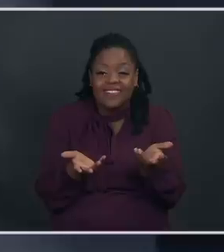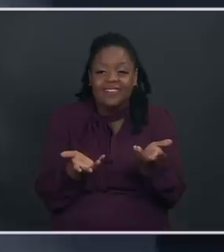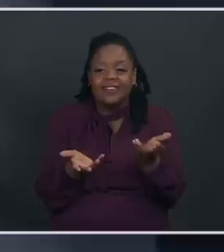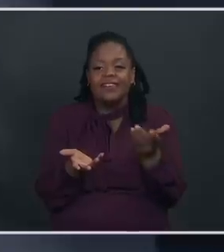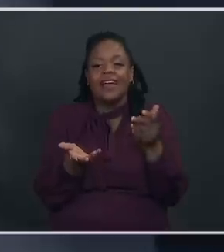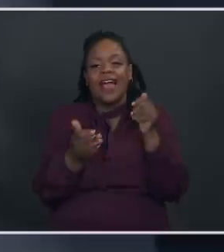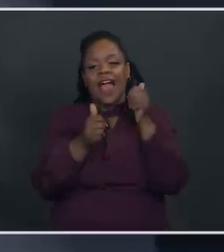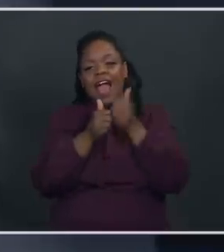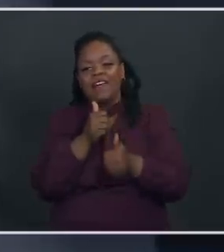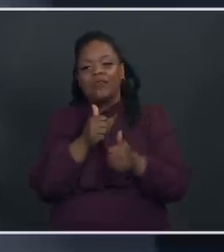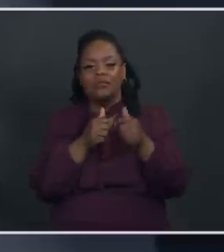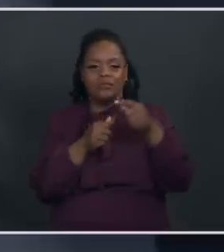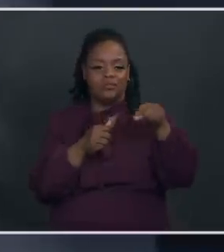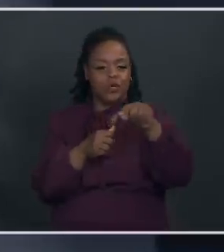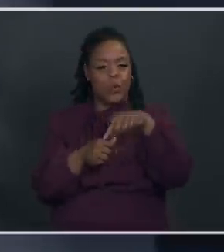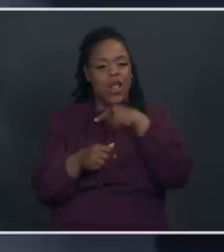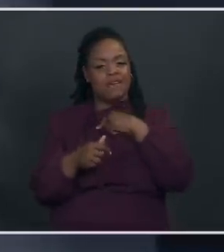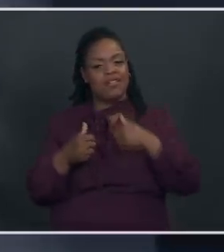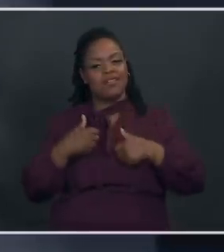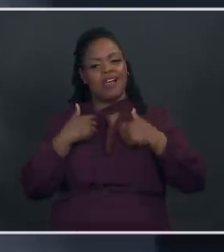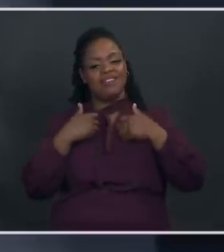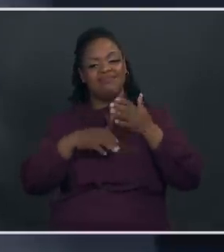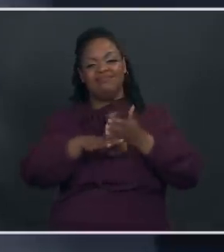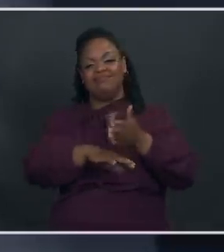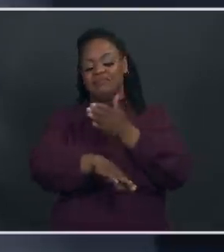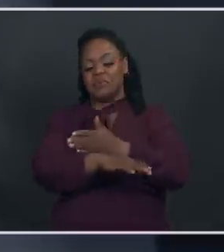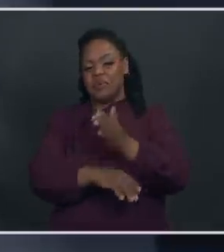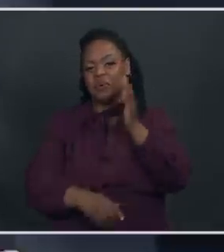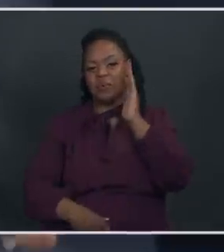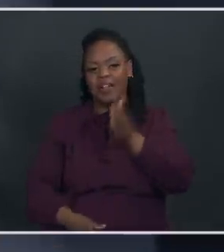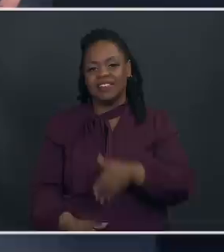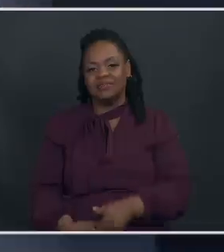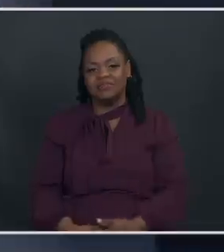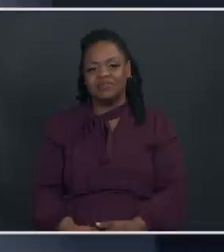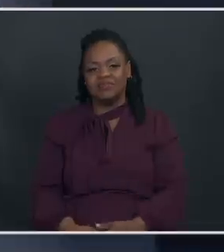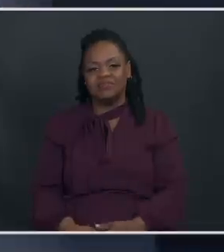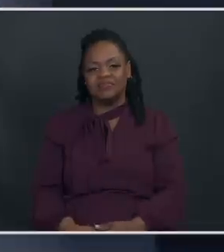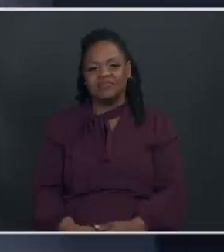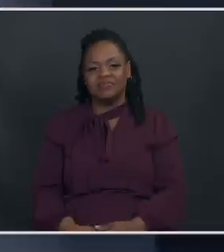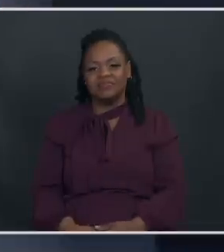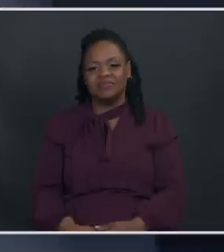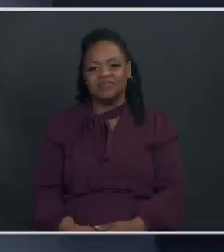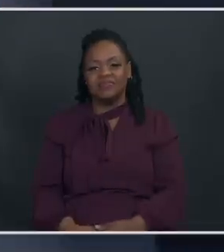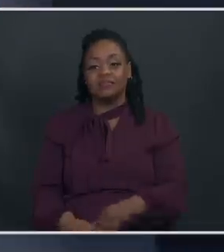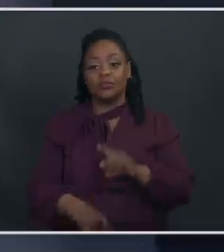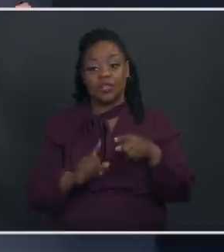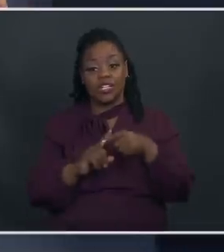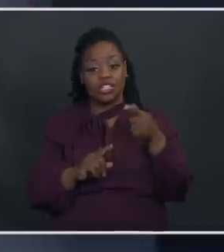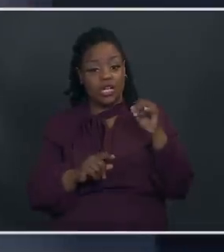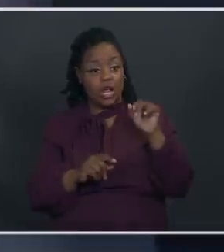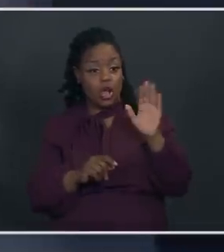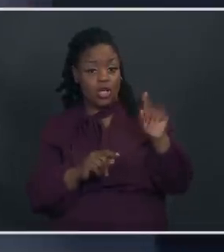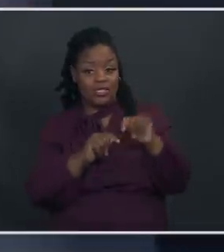together that produces choices for us that are healthier, less cancer, cleaner air.